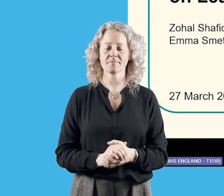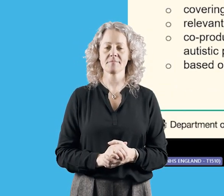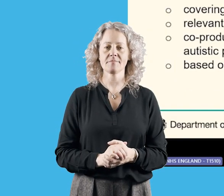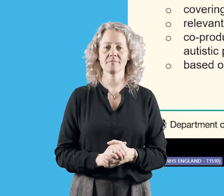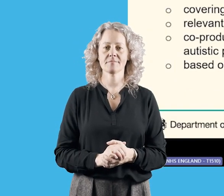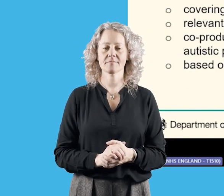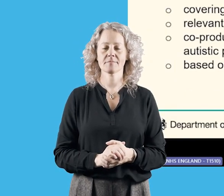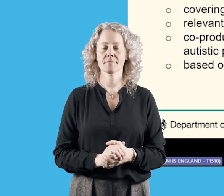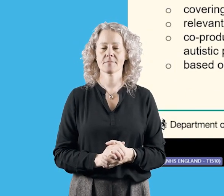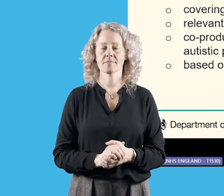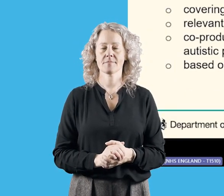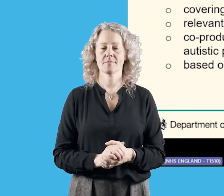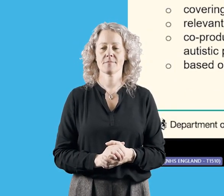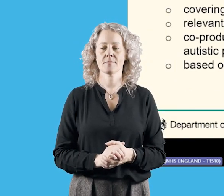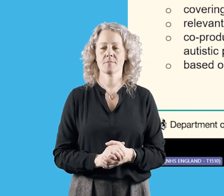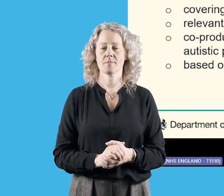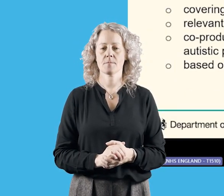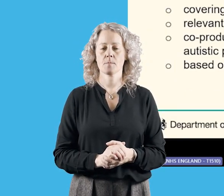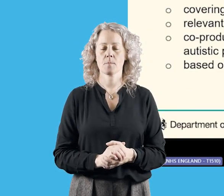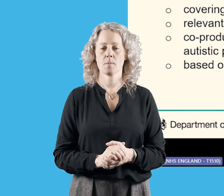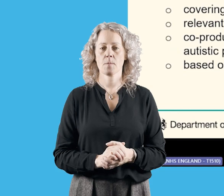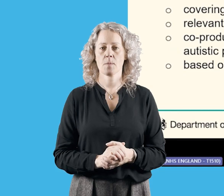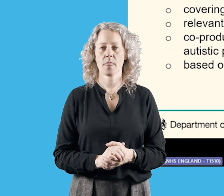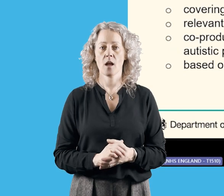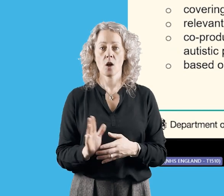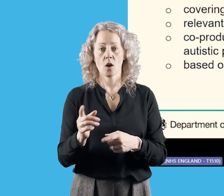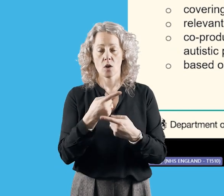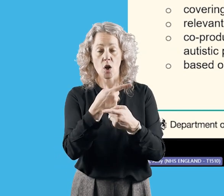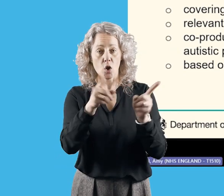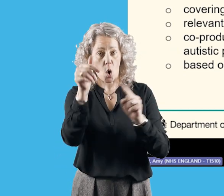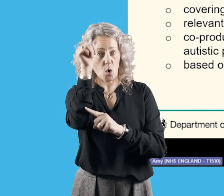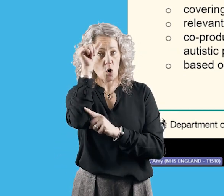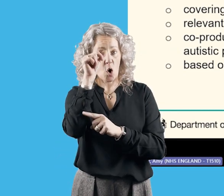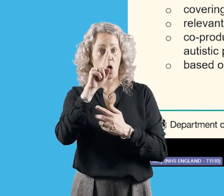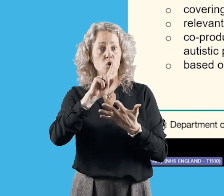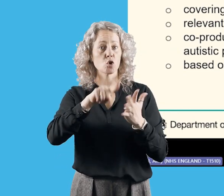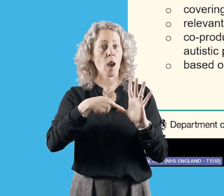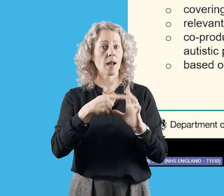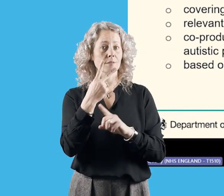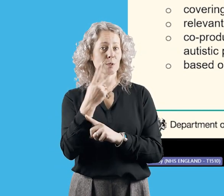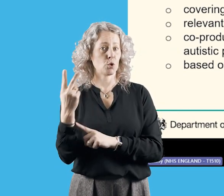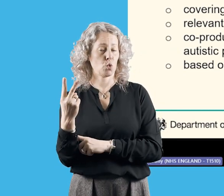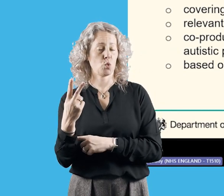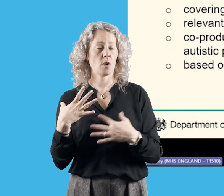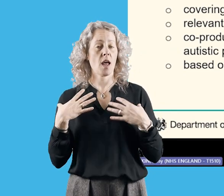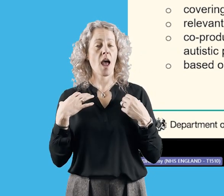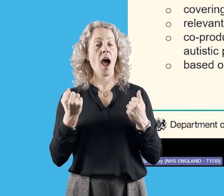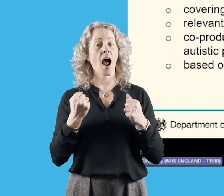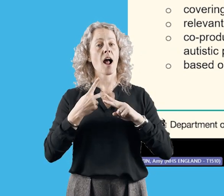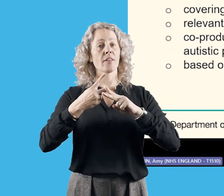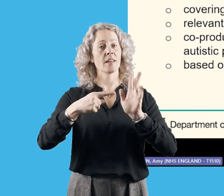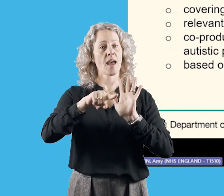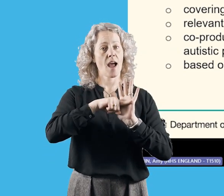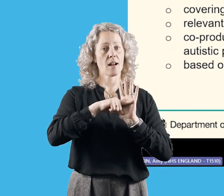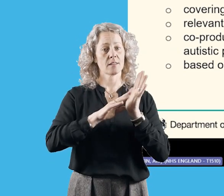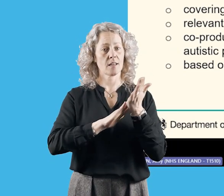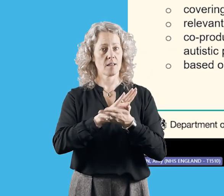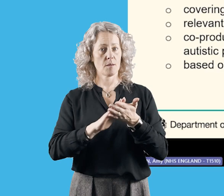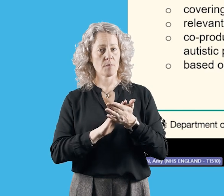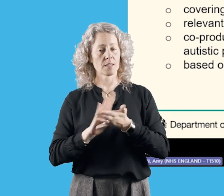next slide please. Thank you. So as you all know, from July 2022, the Health and Care Act requires providers registered with CQC to